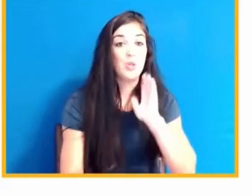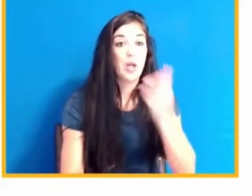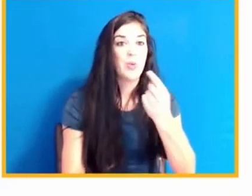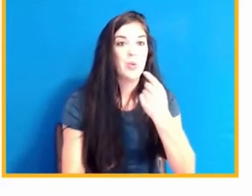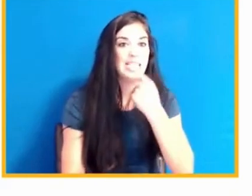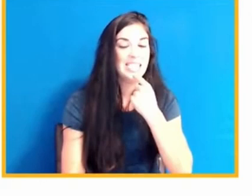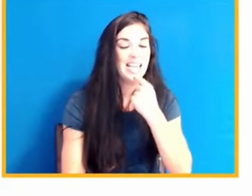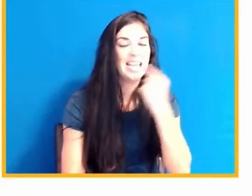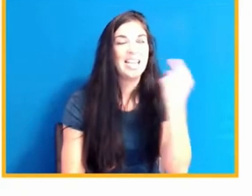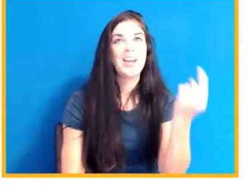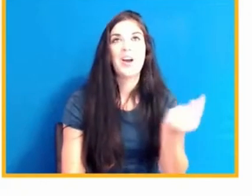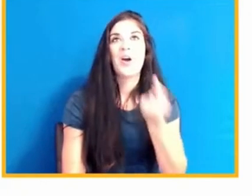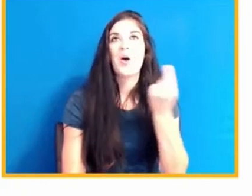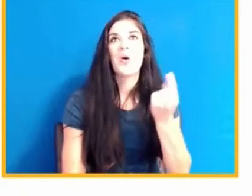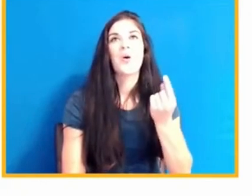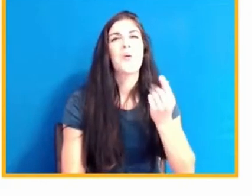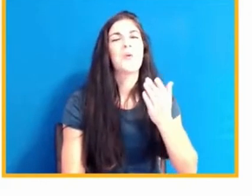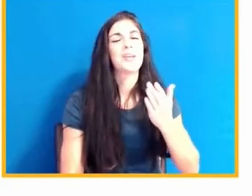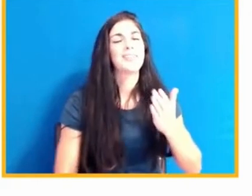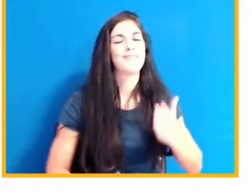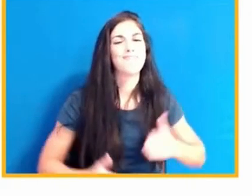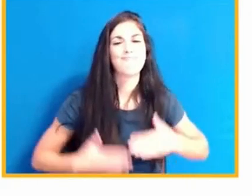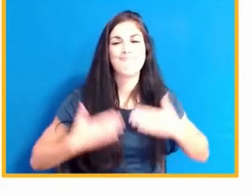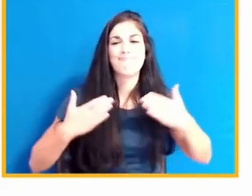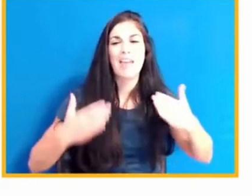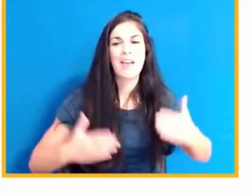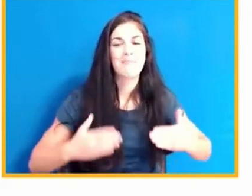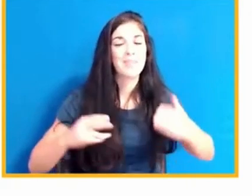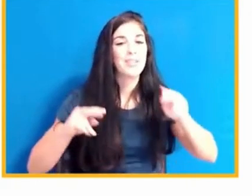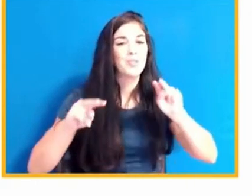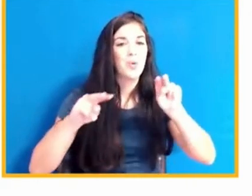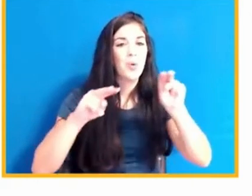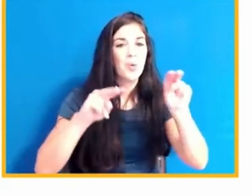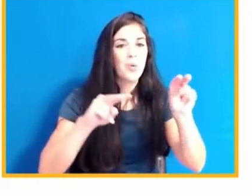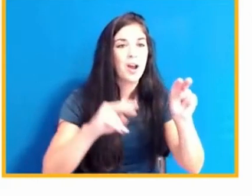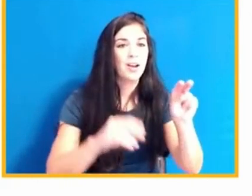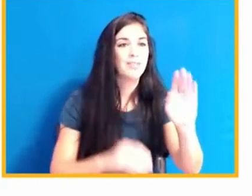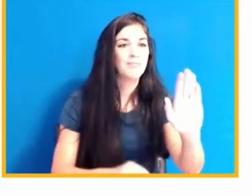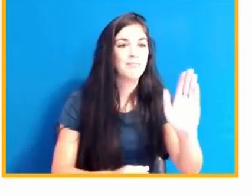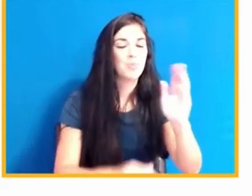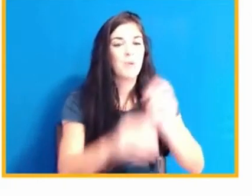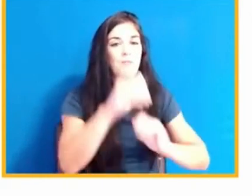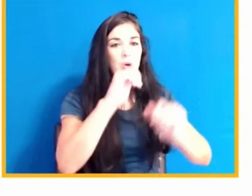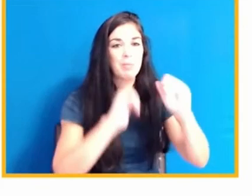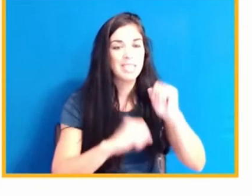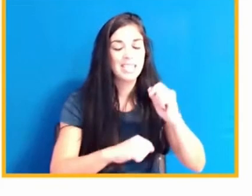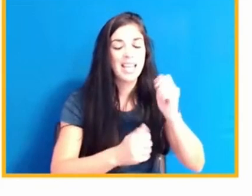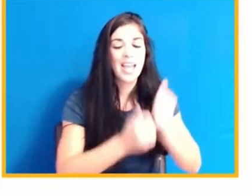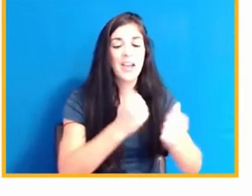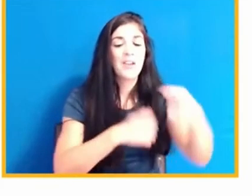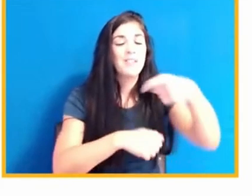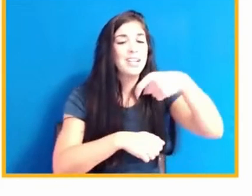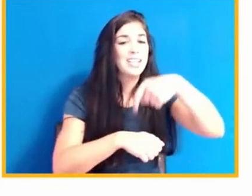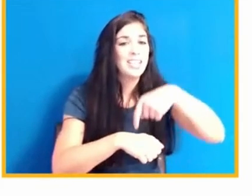it's always a pleasure to watch Aquarius's performances. Every single time you come up on